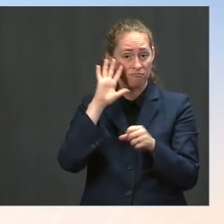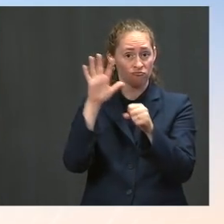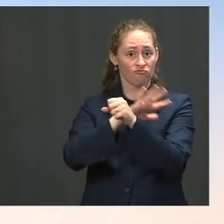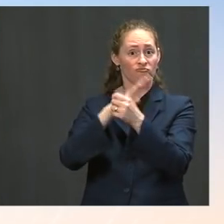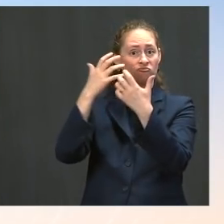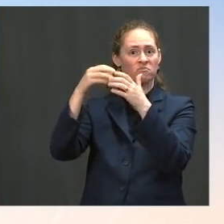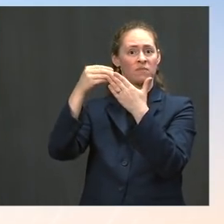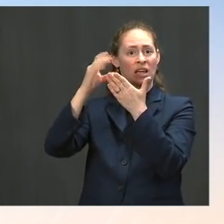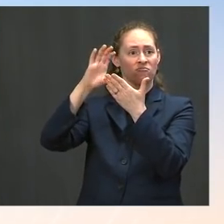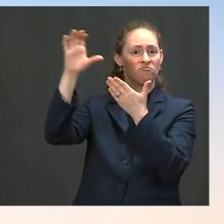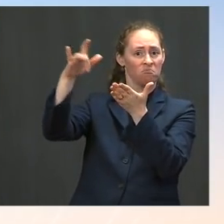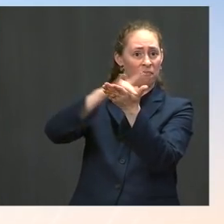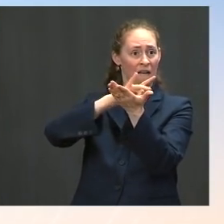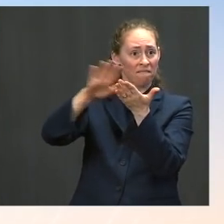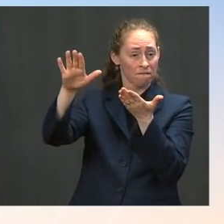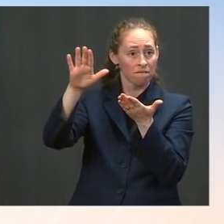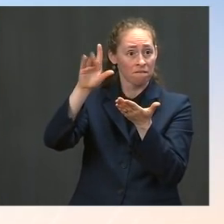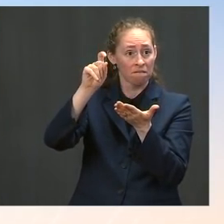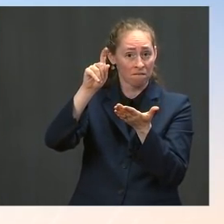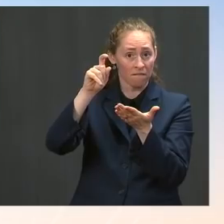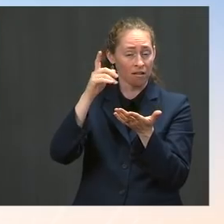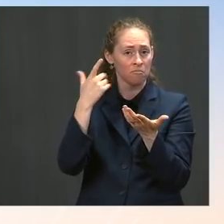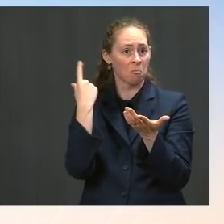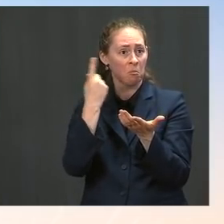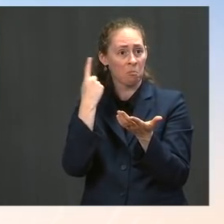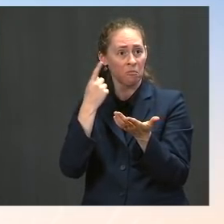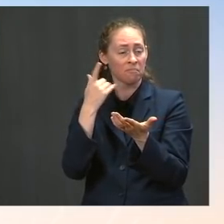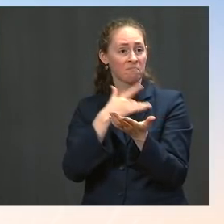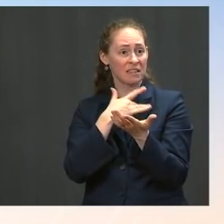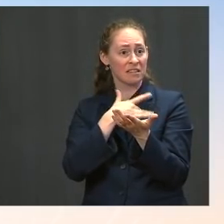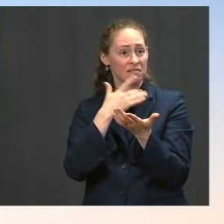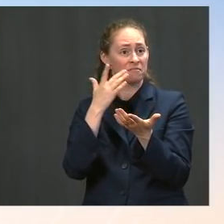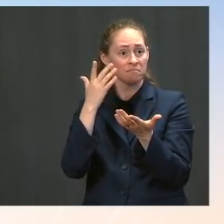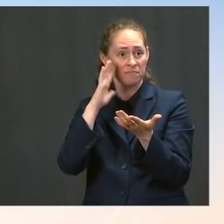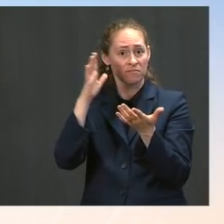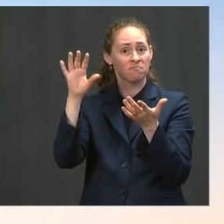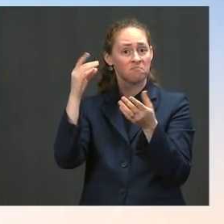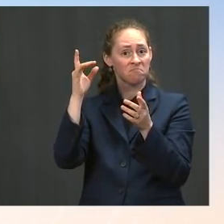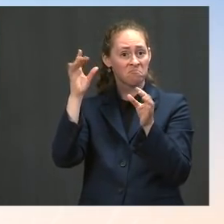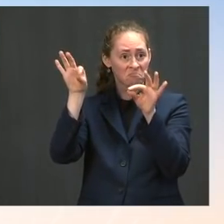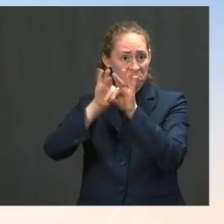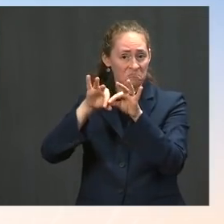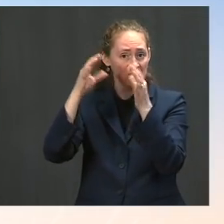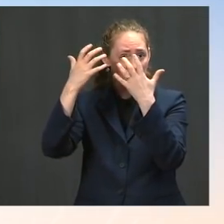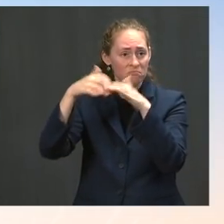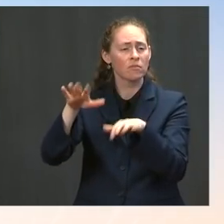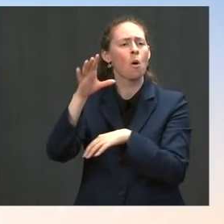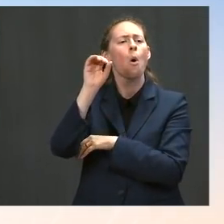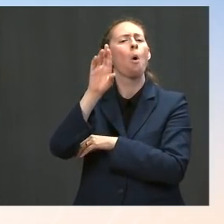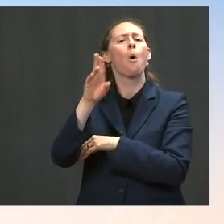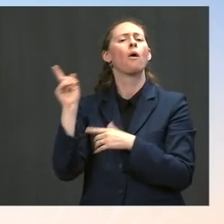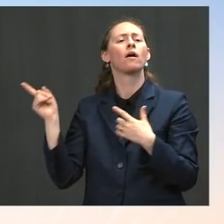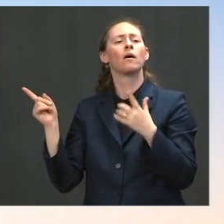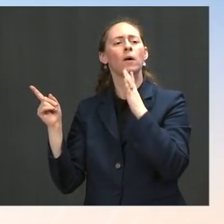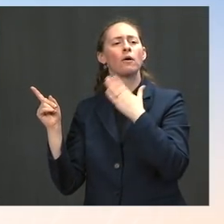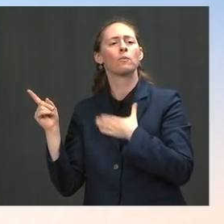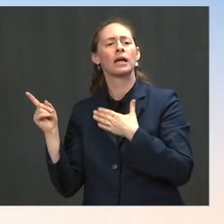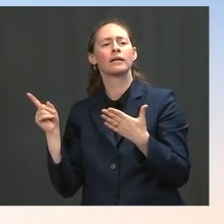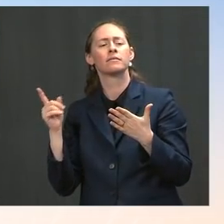Is that a red line to him that it be fully paid for, or would he be willing to accept legislation that CBO says isn't fully paid for?